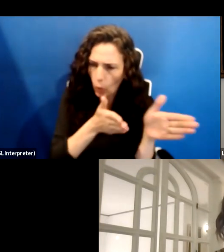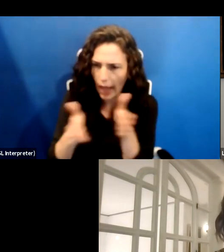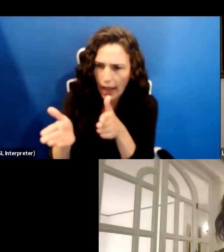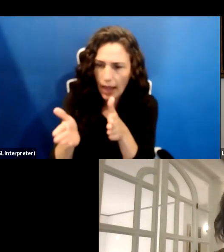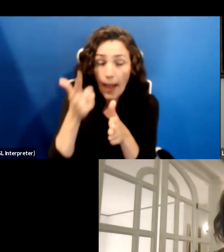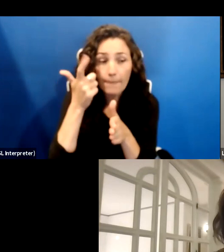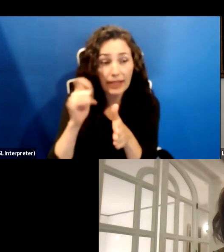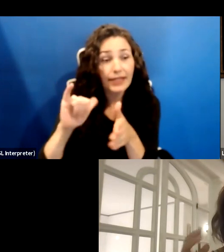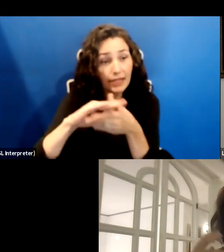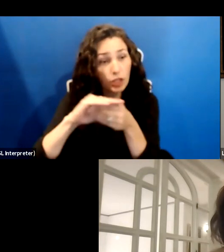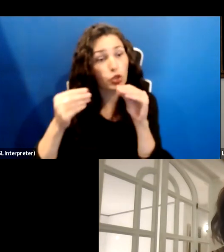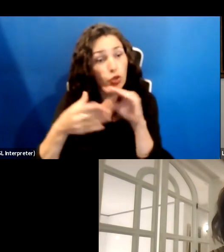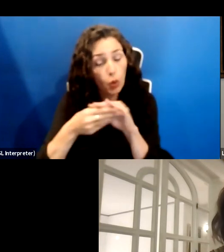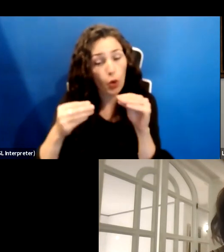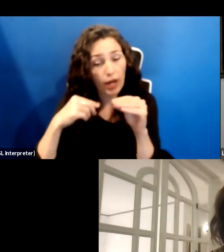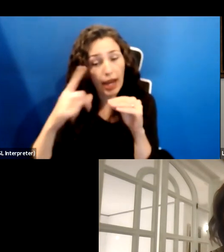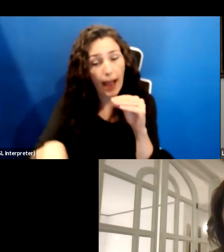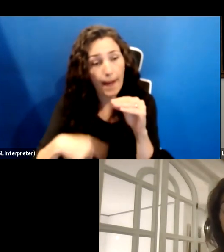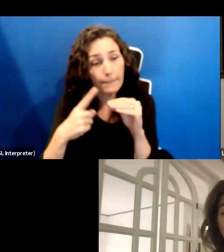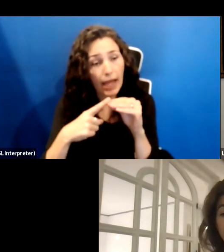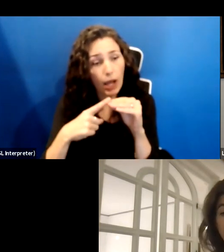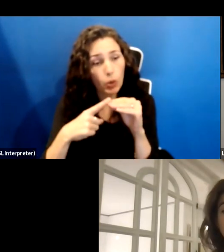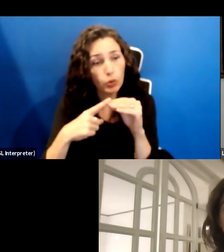a big part of the story is about perspective